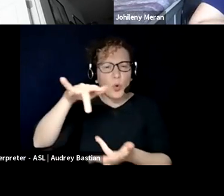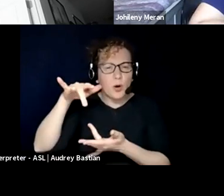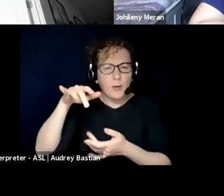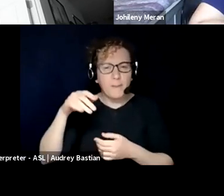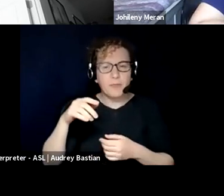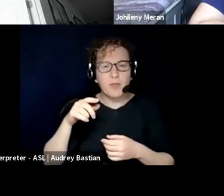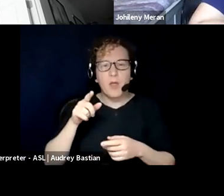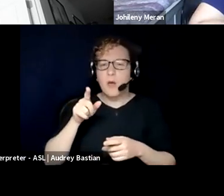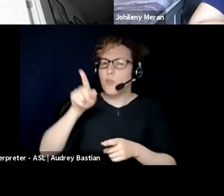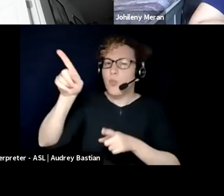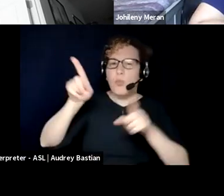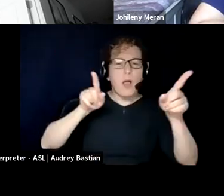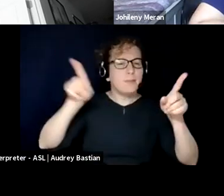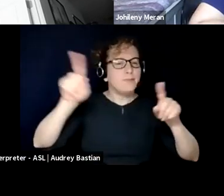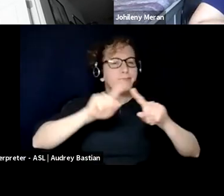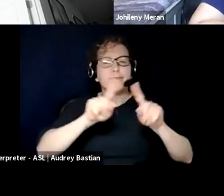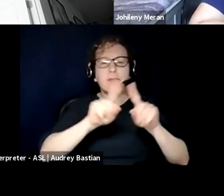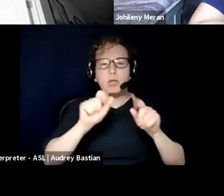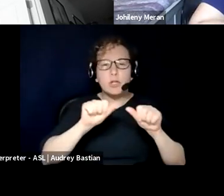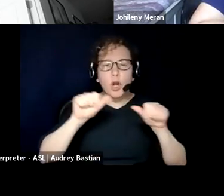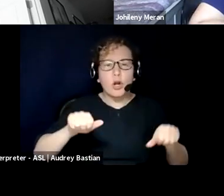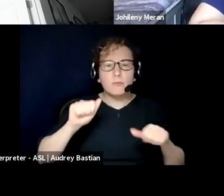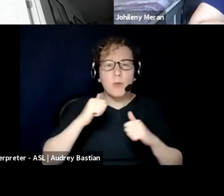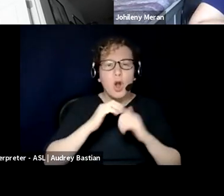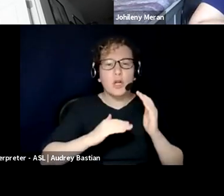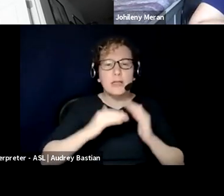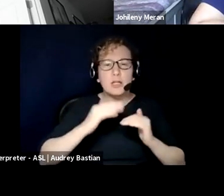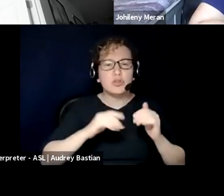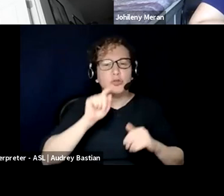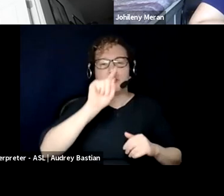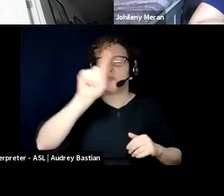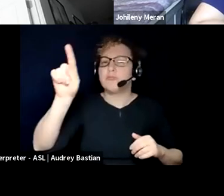out different architectural things. And one of the things that was pointing out is Dutch